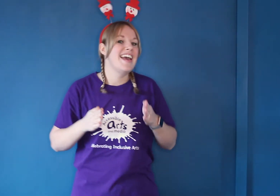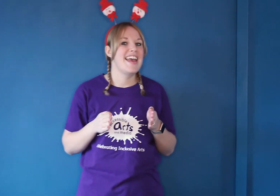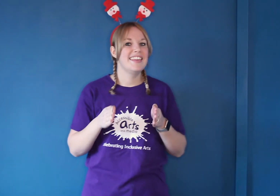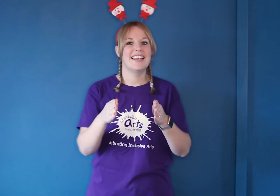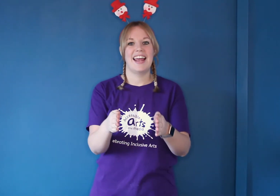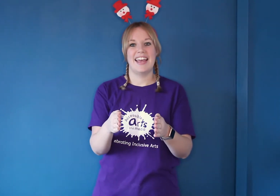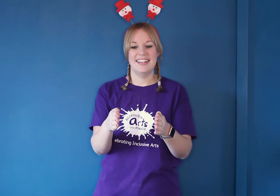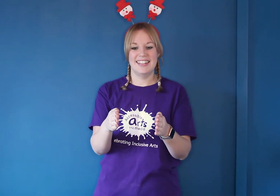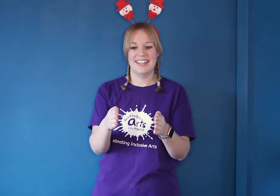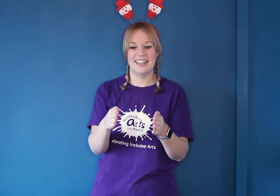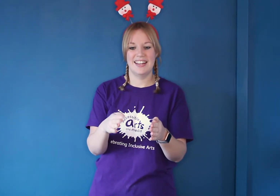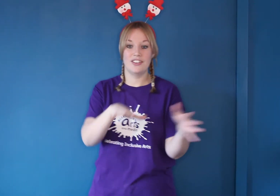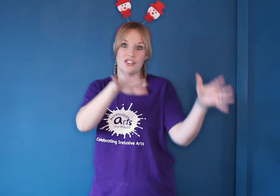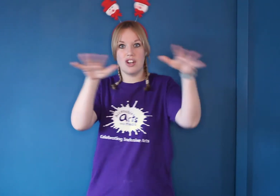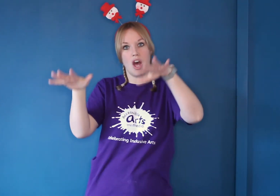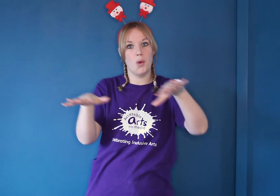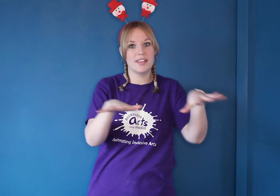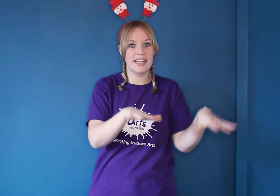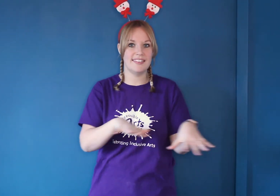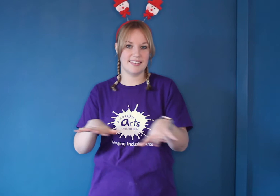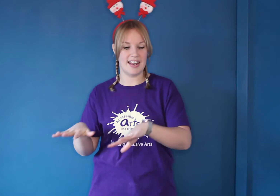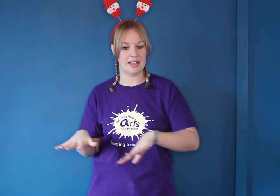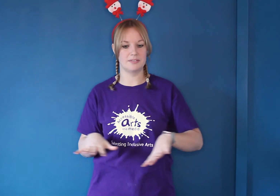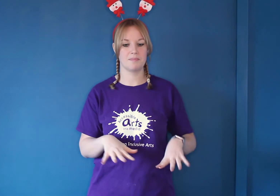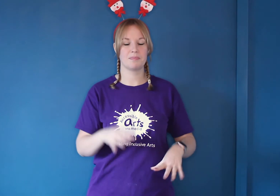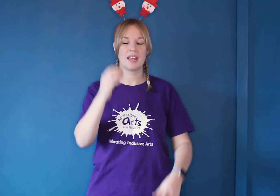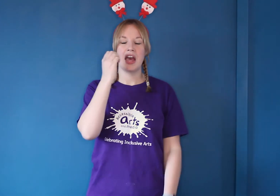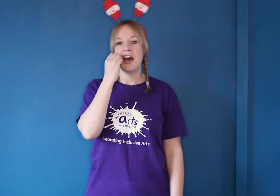In the lane, snow is glistening.